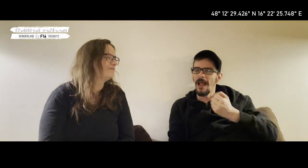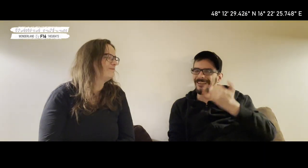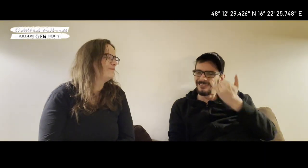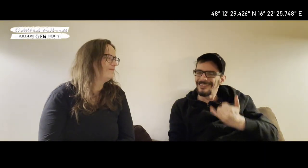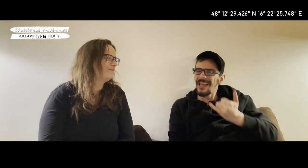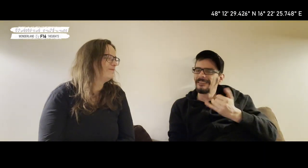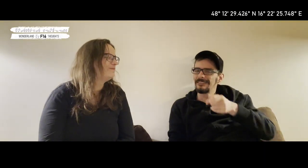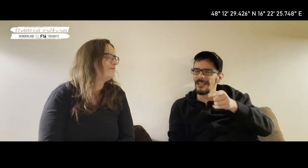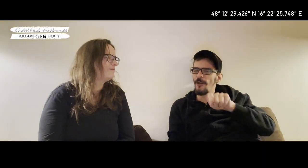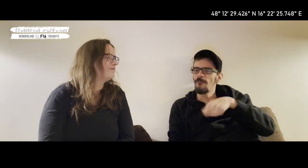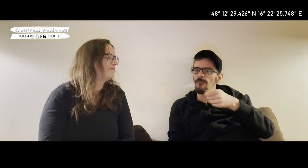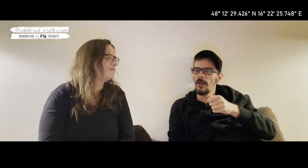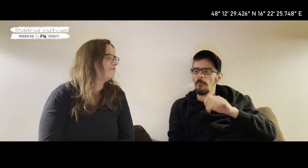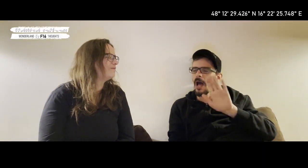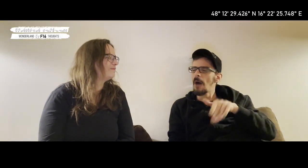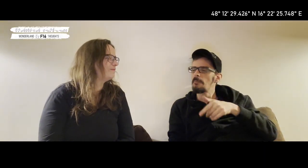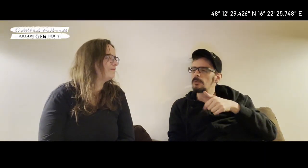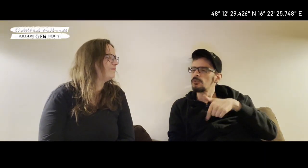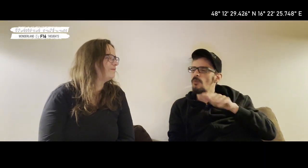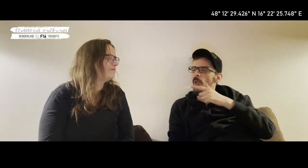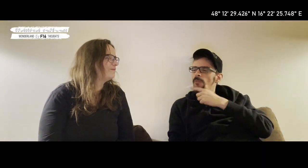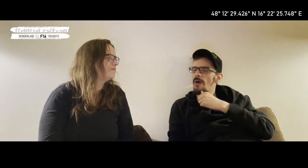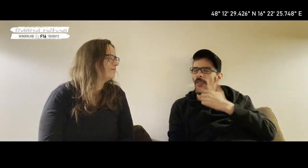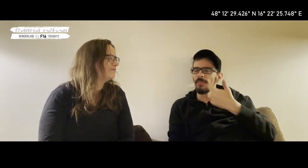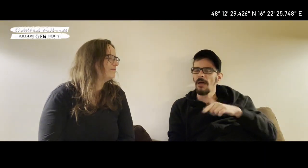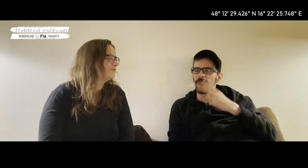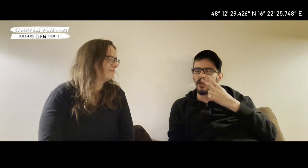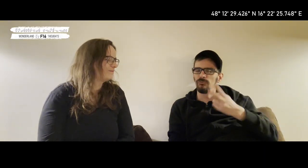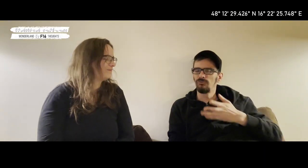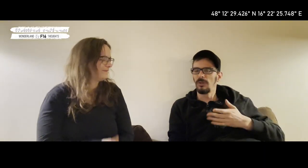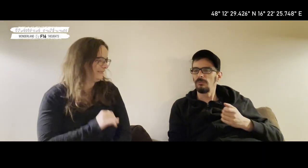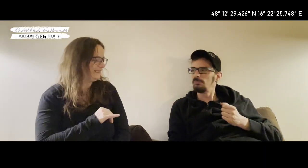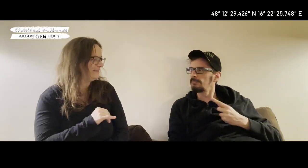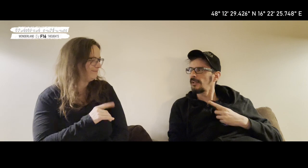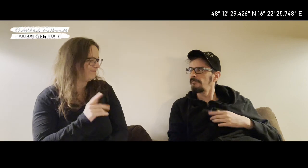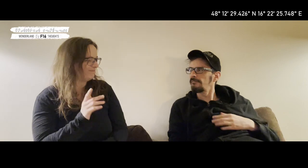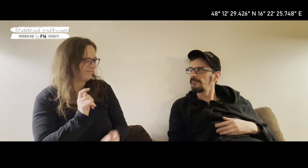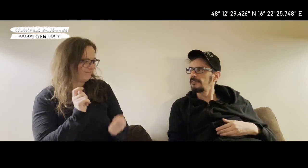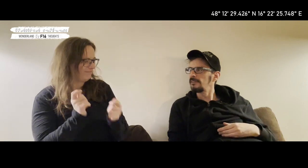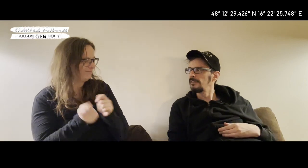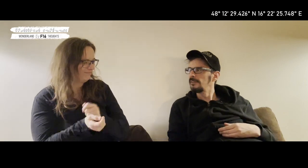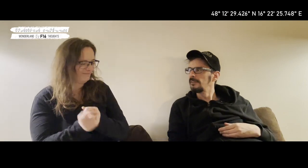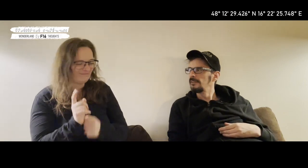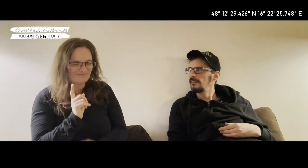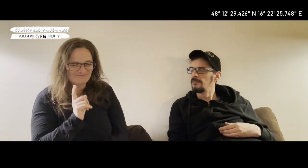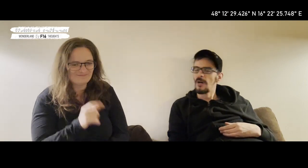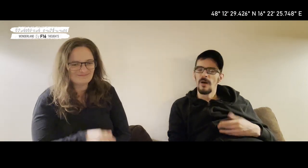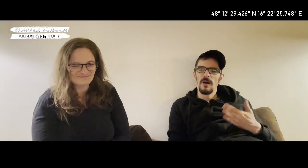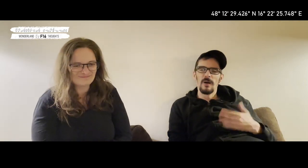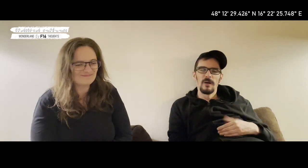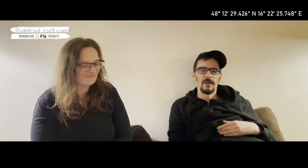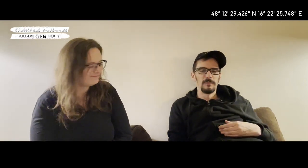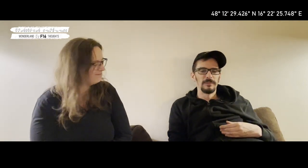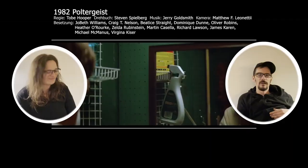The film’s classification, once considered too brutal, was revised, so that today it is approved for ages 12 and up. Amazing change.